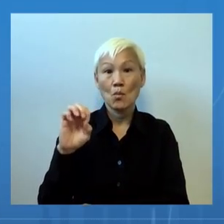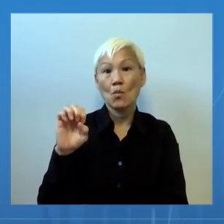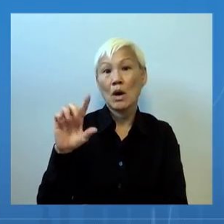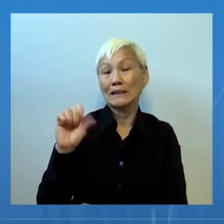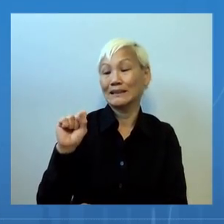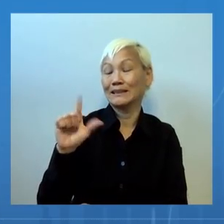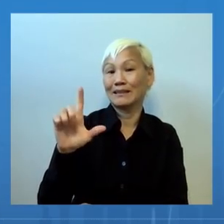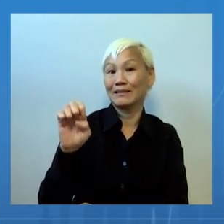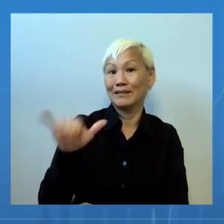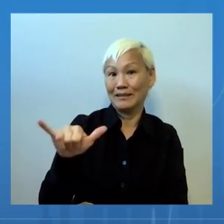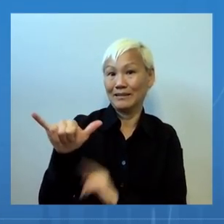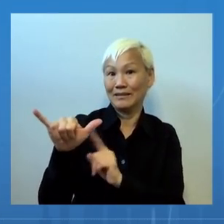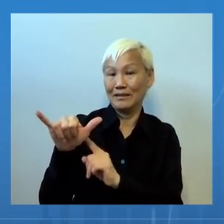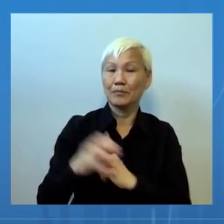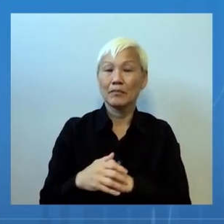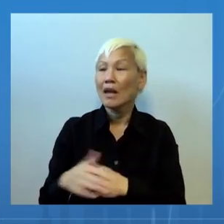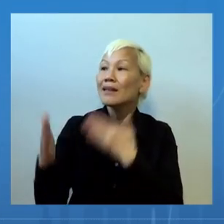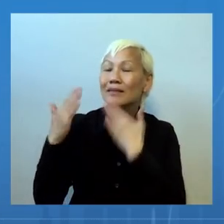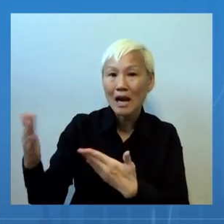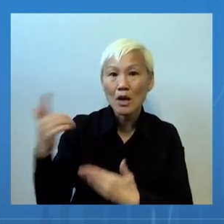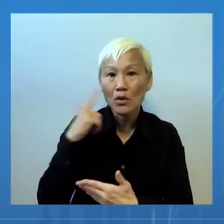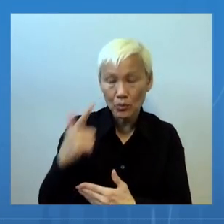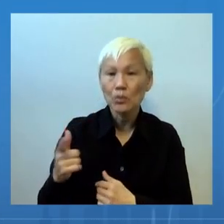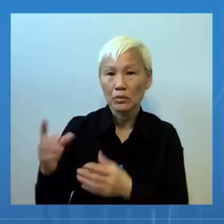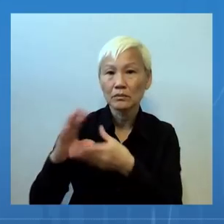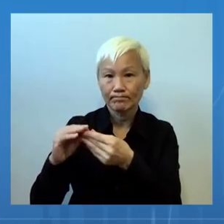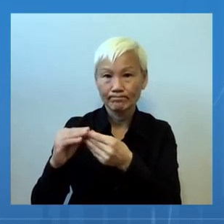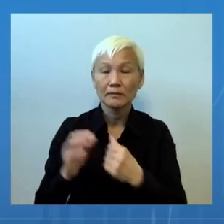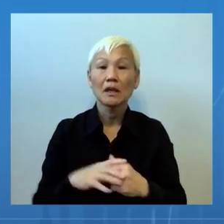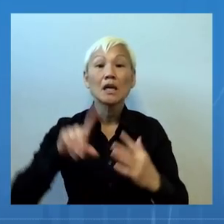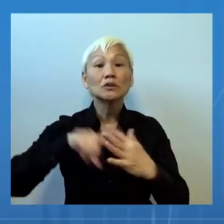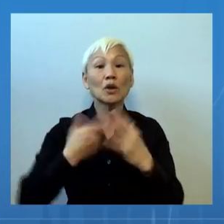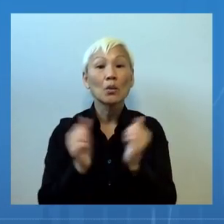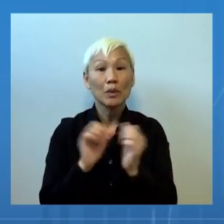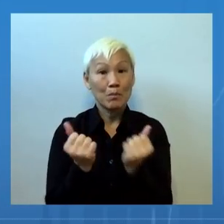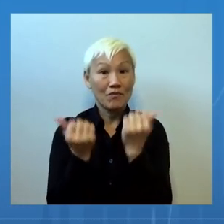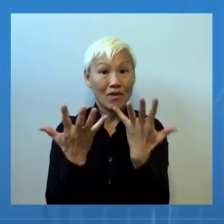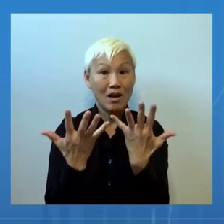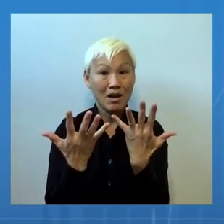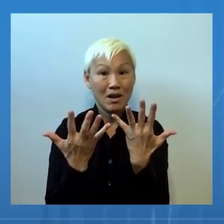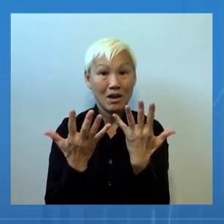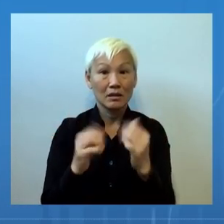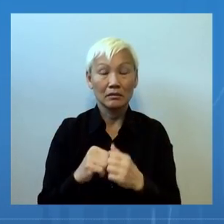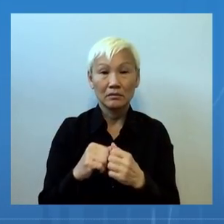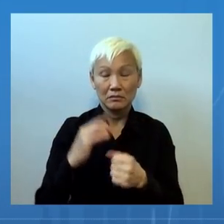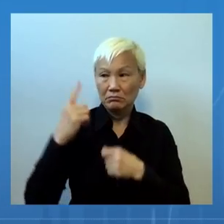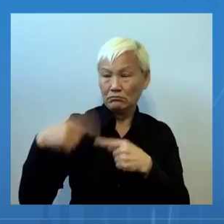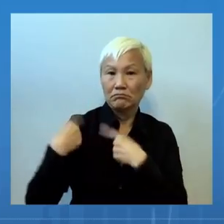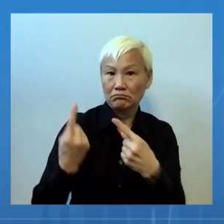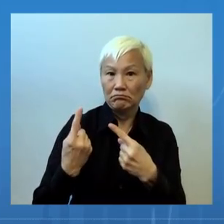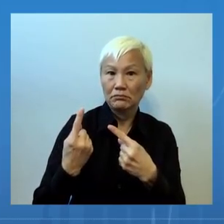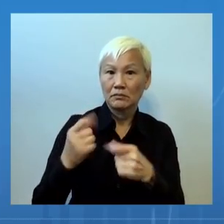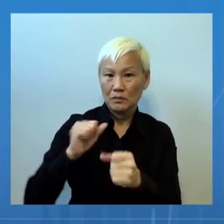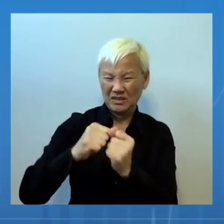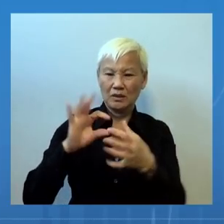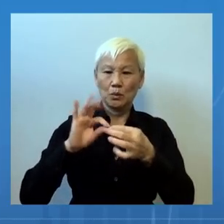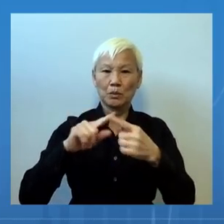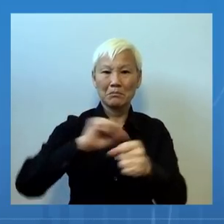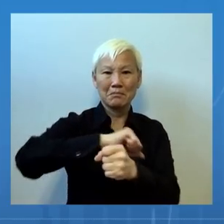As per usual, I'm going to begin with providing you a closer look at the state of the pandemic. At the end of last week, the seven-day average of cases